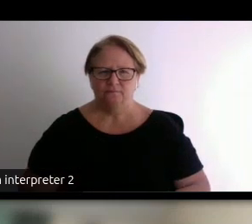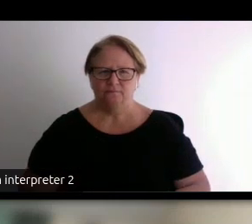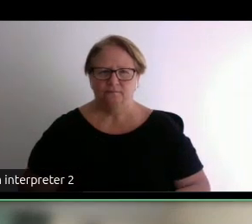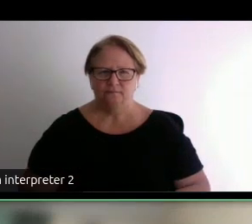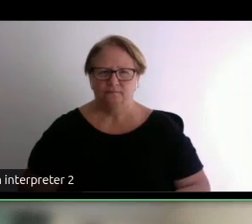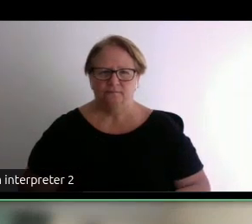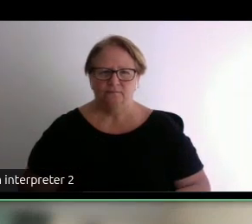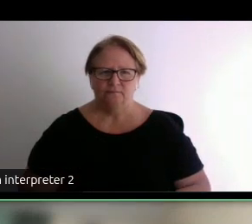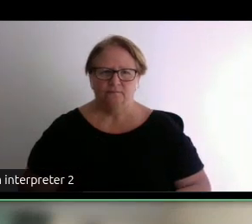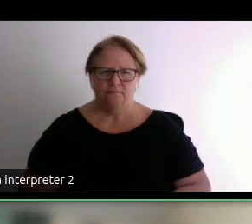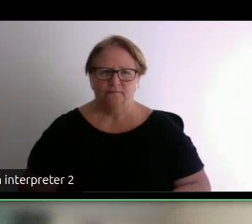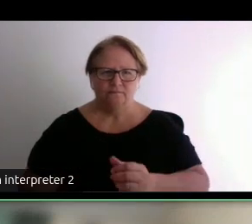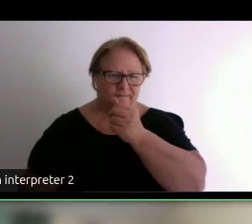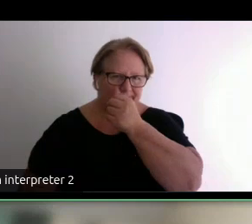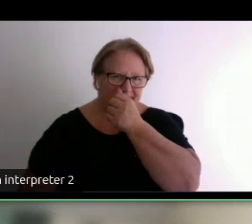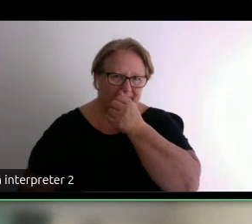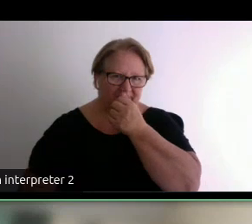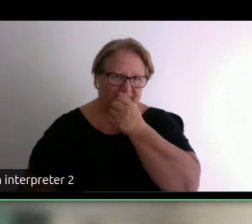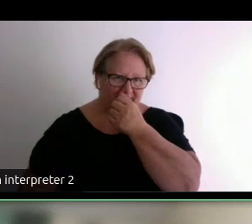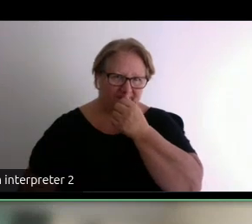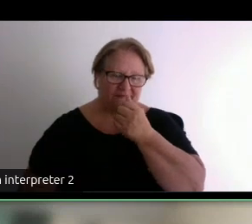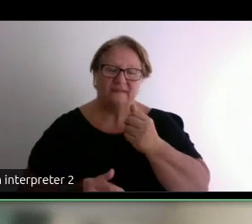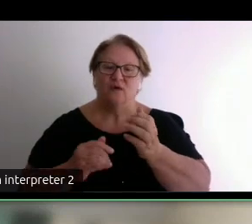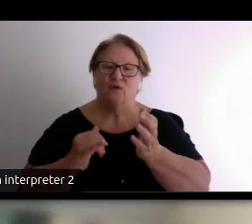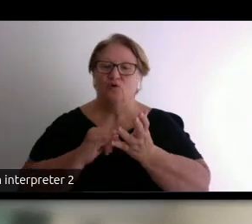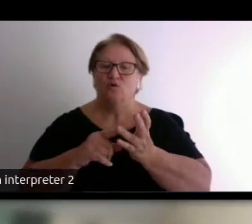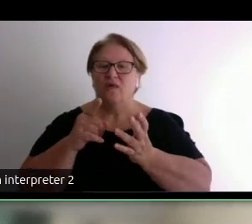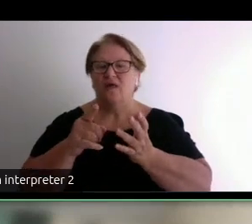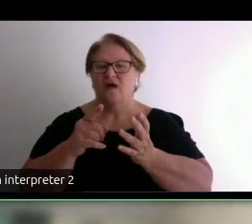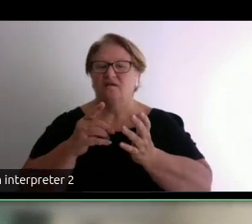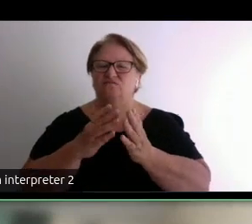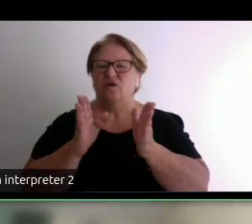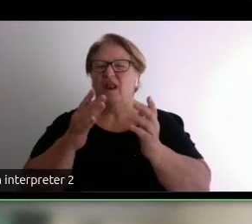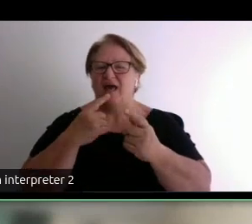So this is just some information about our conferences. Generally at a legal aid conference,